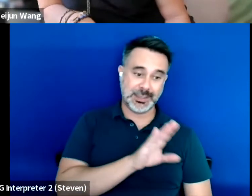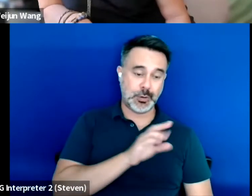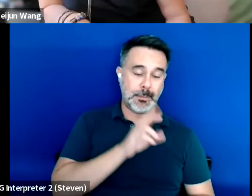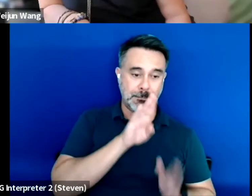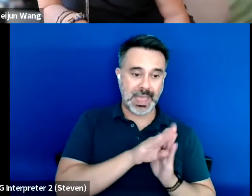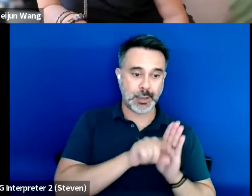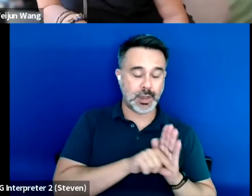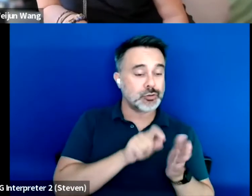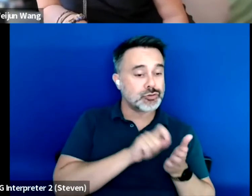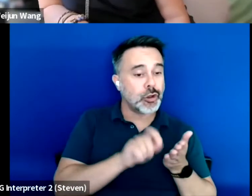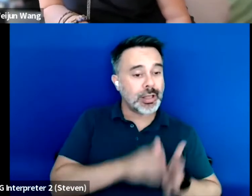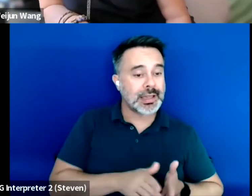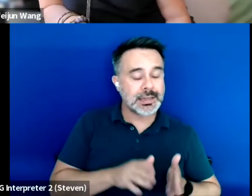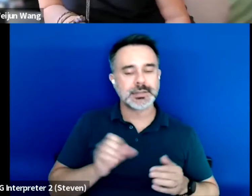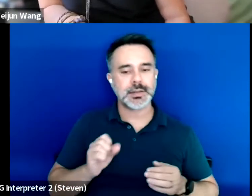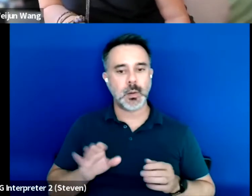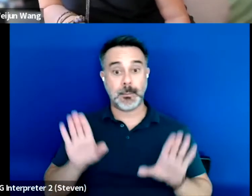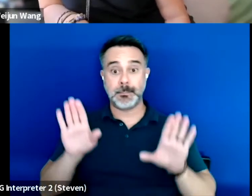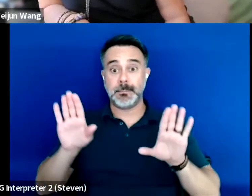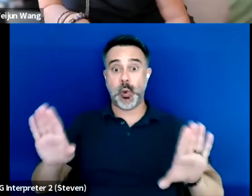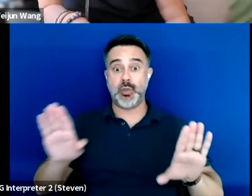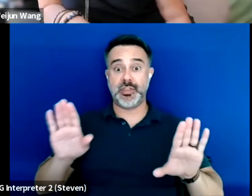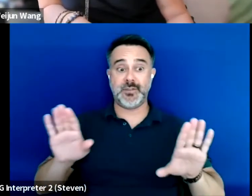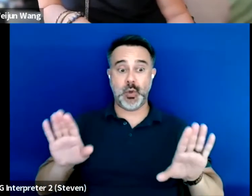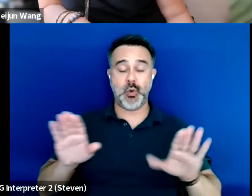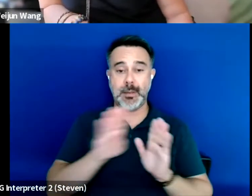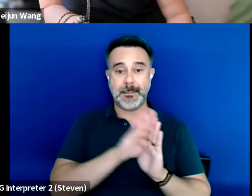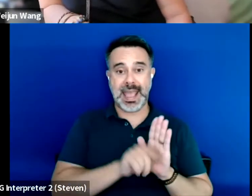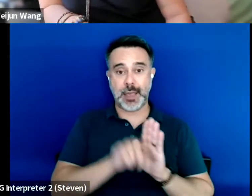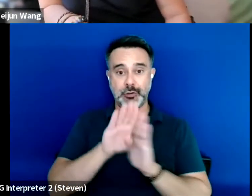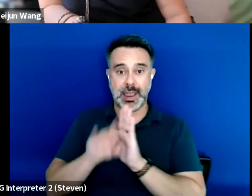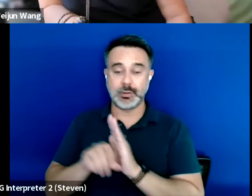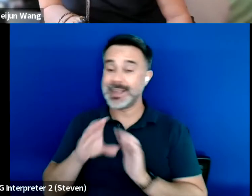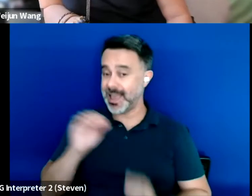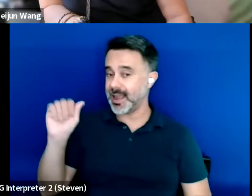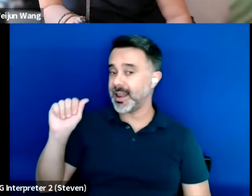I just, like, want to shout out Alice putting in things like crosswords,